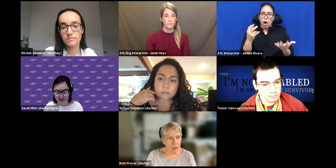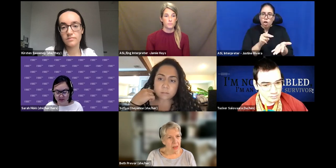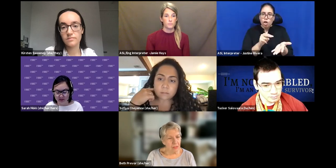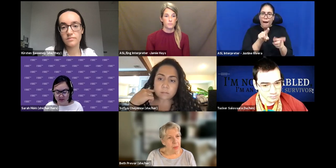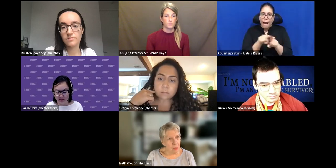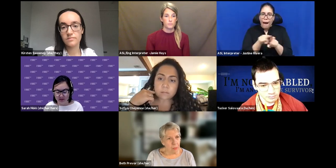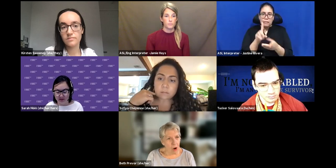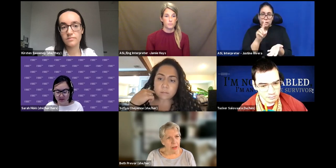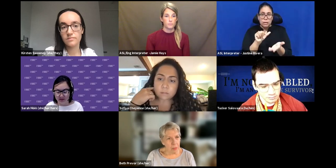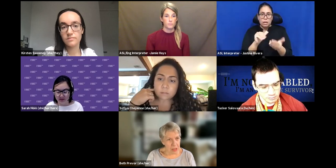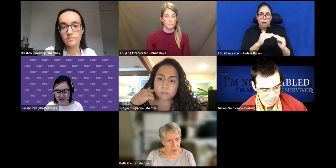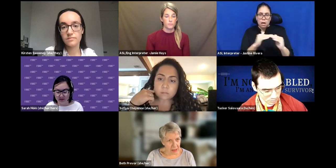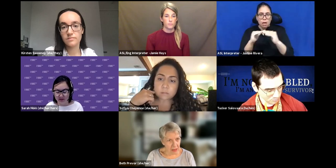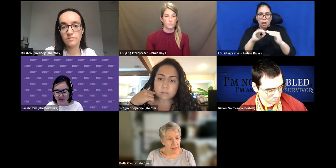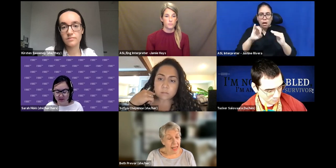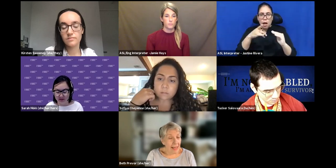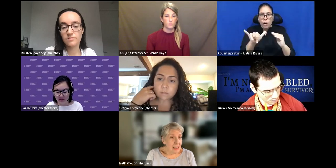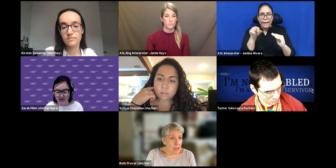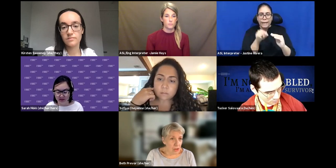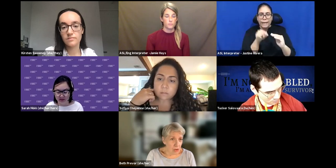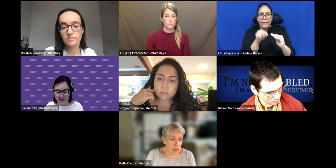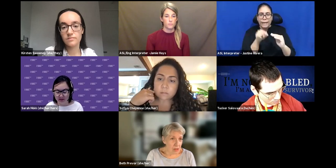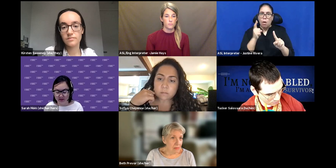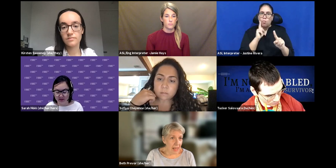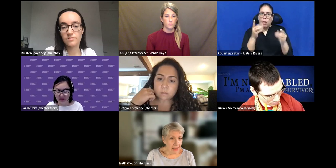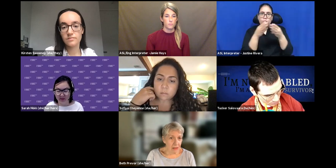really, from a broader perspective, and introduce that